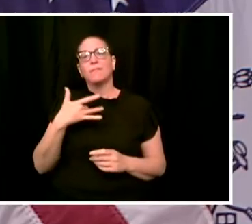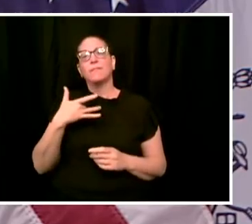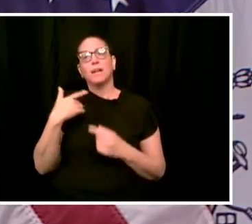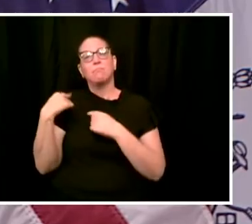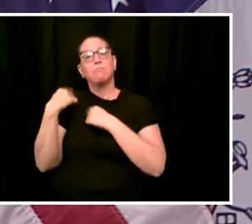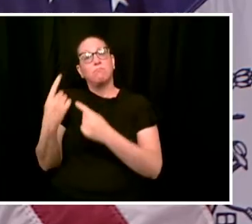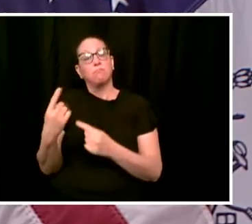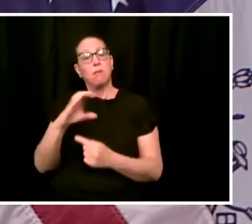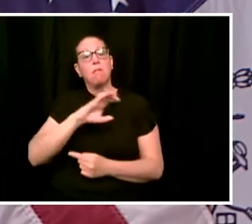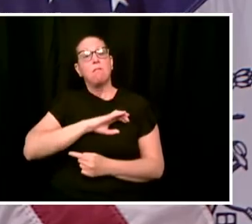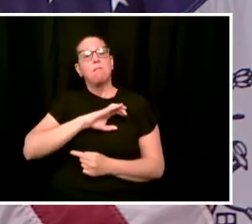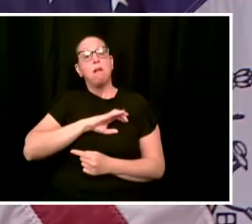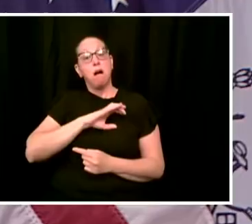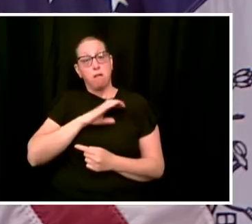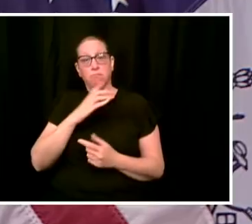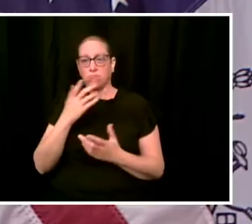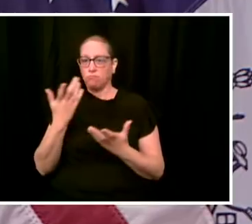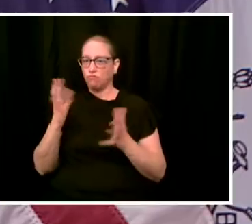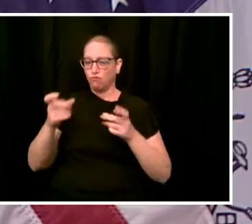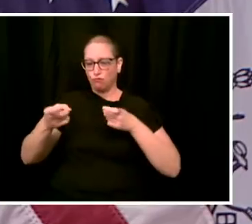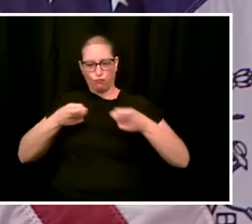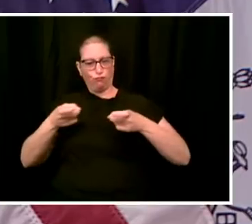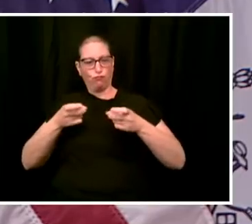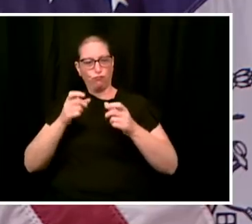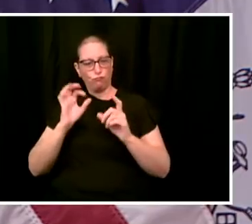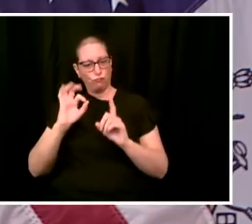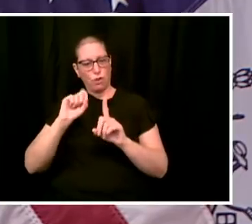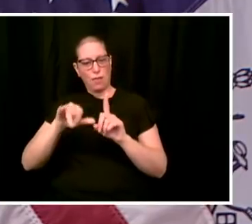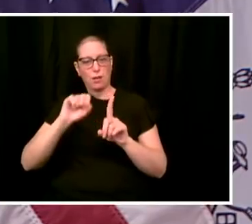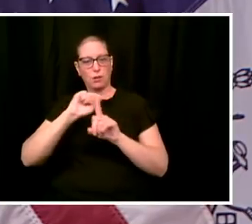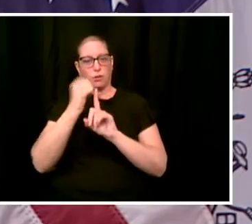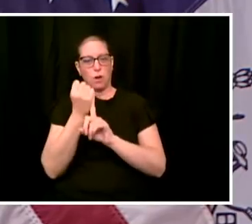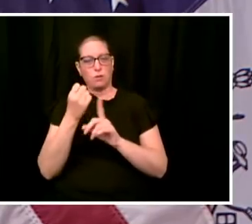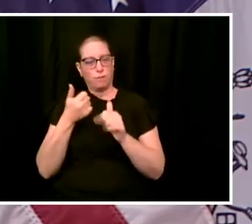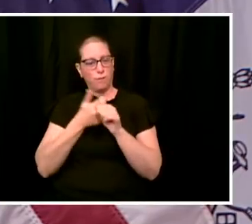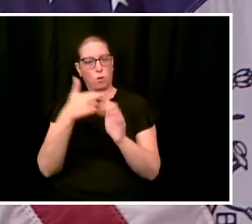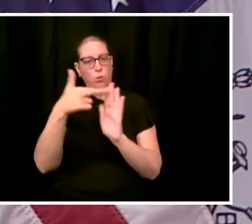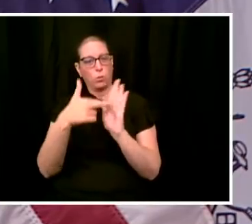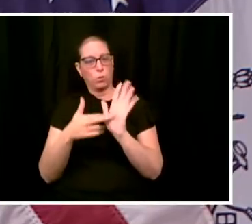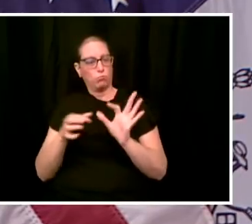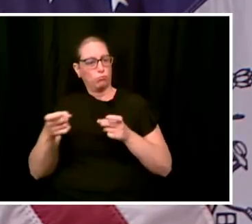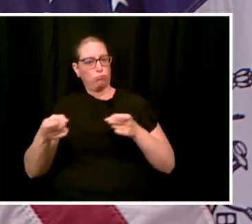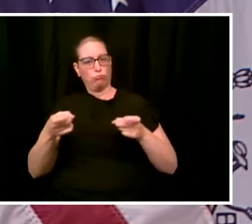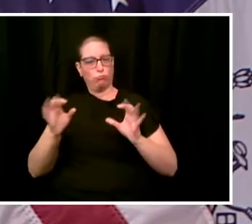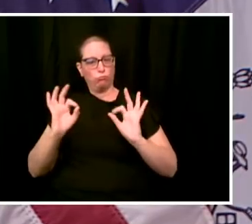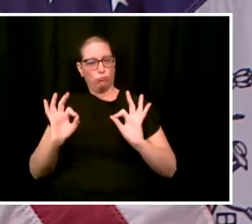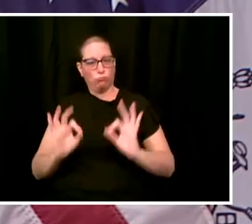ENFORCEMENT. BUT I THINK IT IS